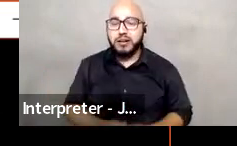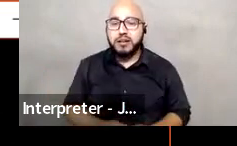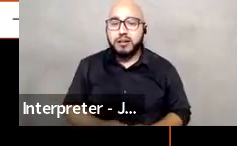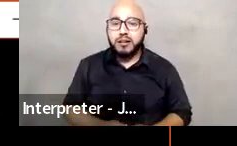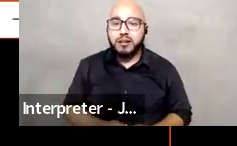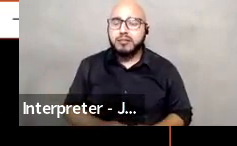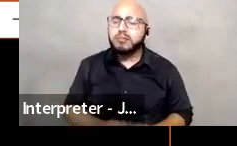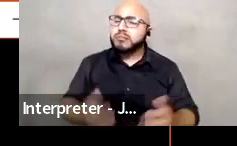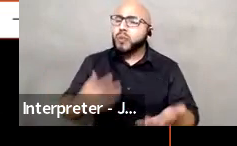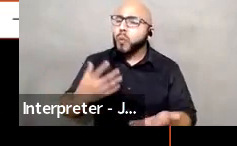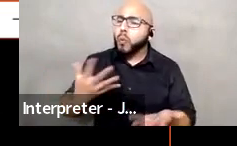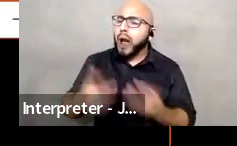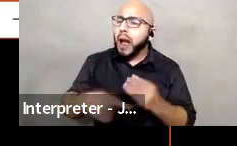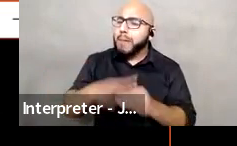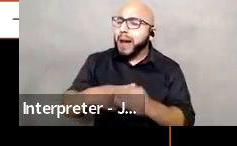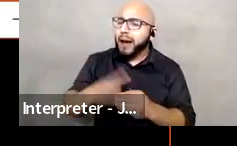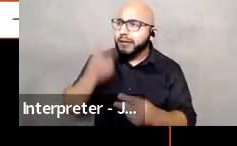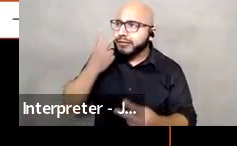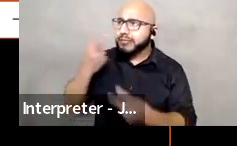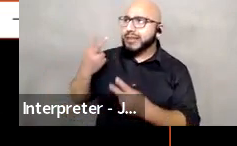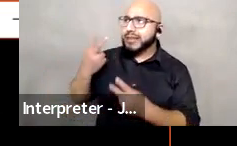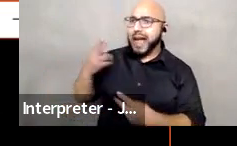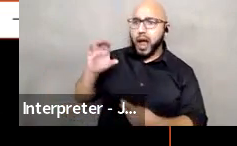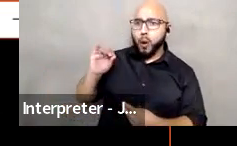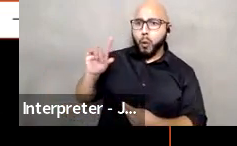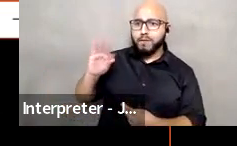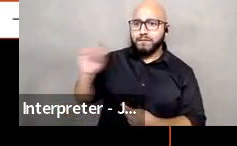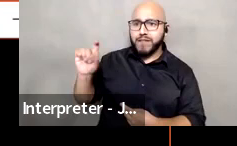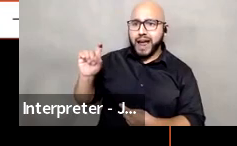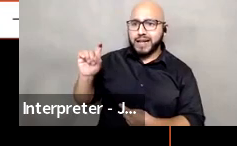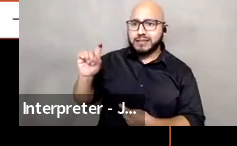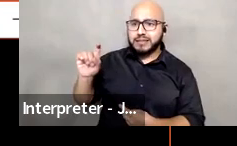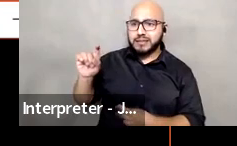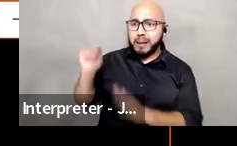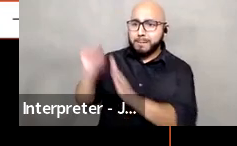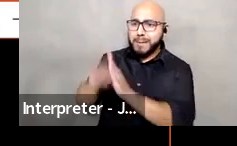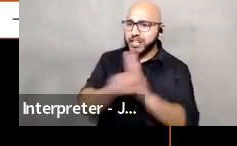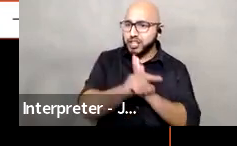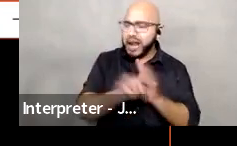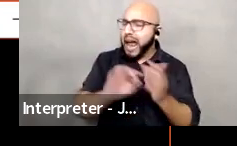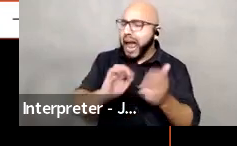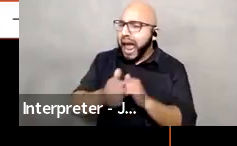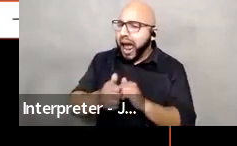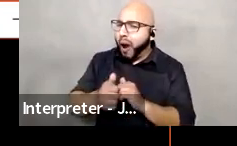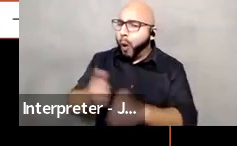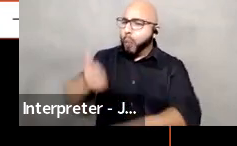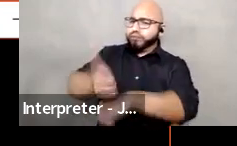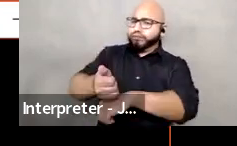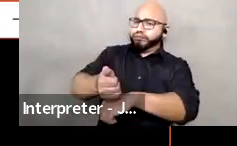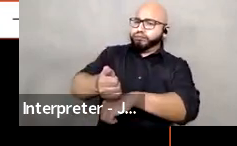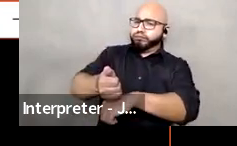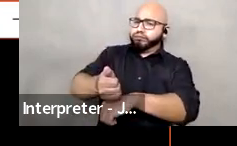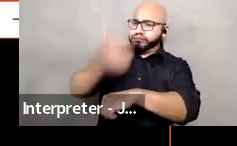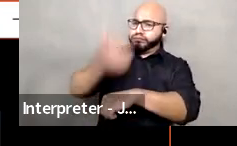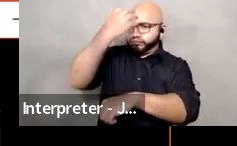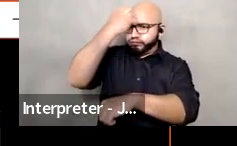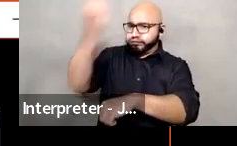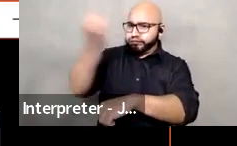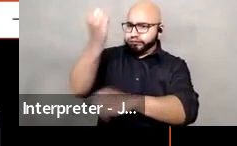Massacre that I told you about. How was it remembered? Well, there was. A monument. To it, too. Here it is.